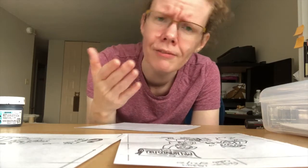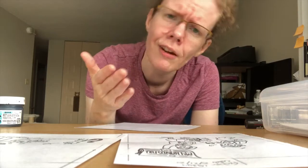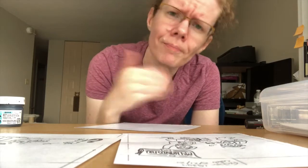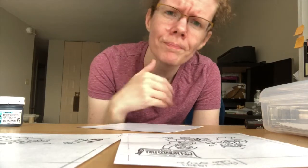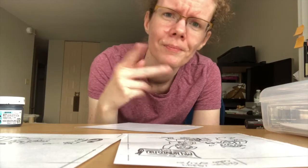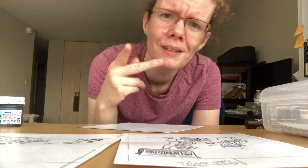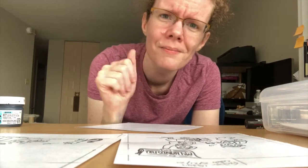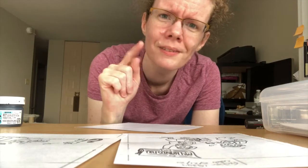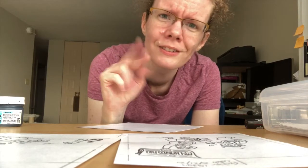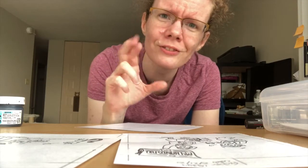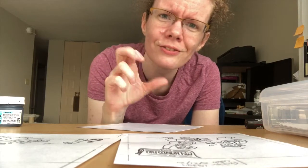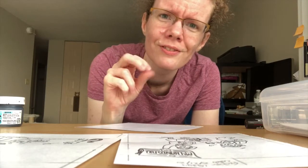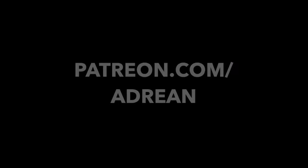Come join my Patreon!